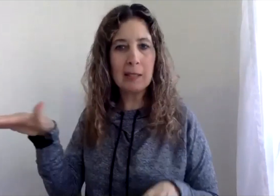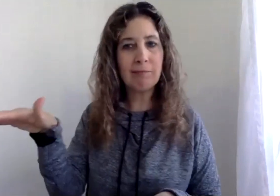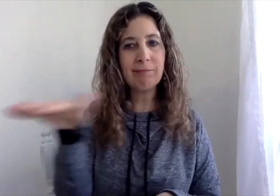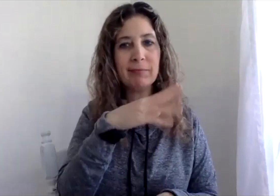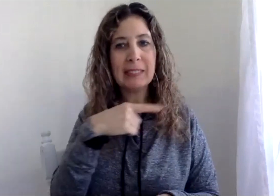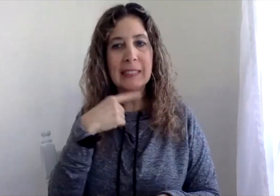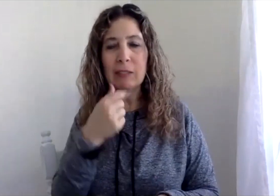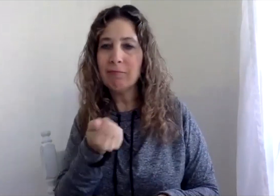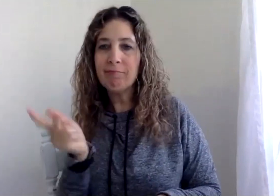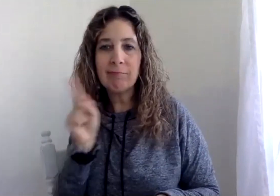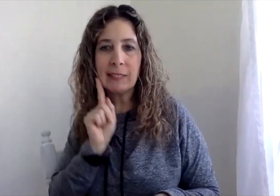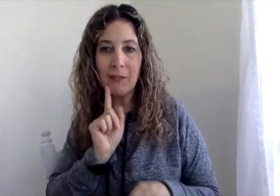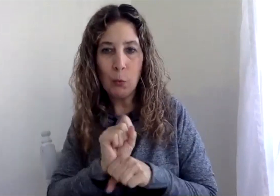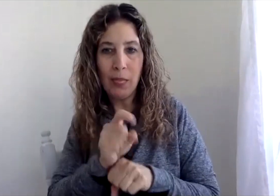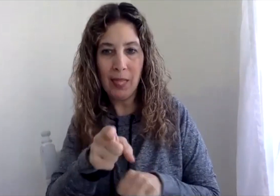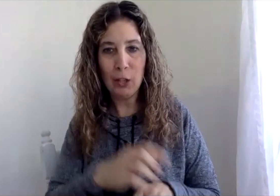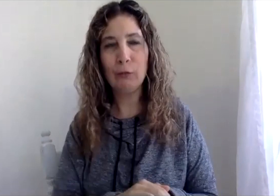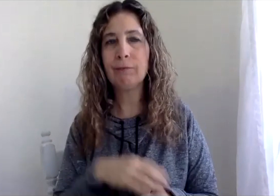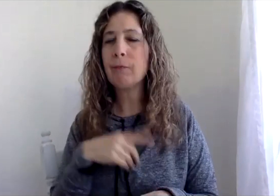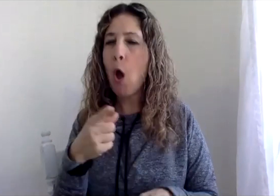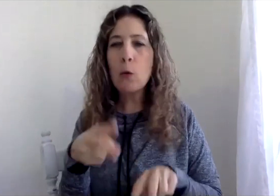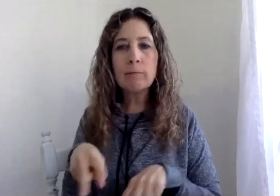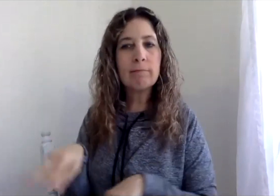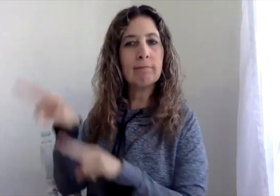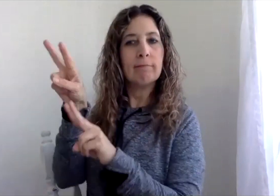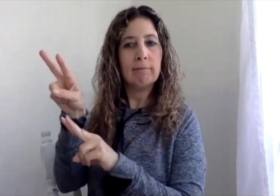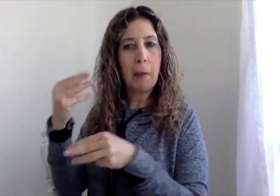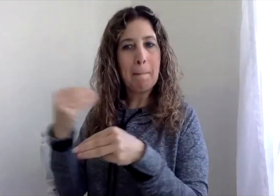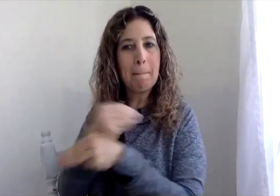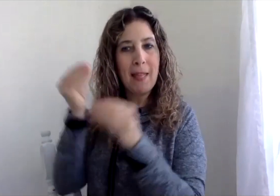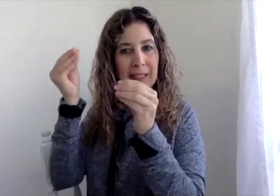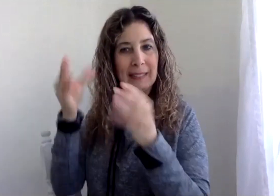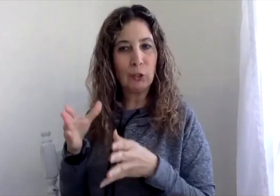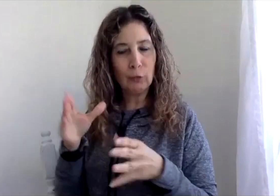I remember in my day at the school there was a mix of deaf and hearing teachers